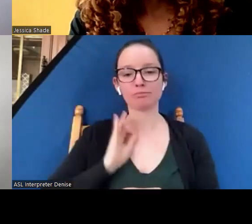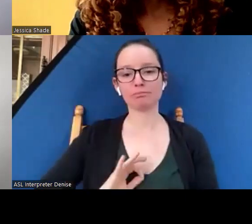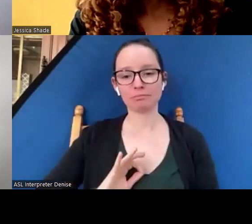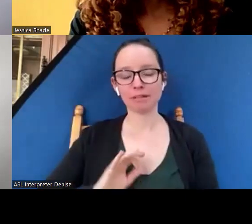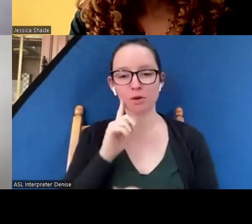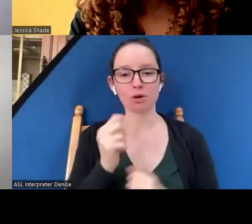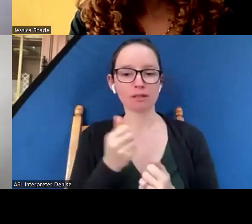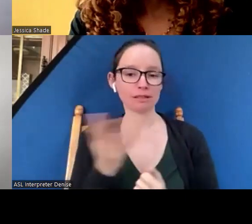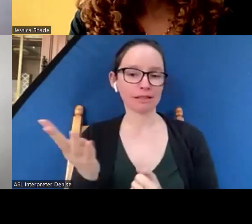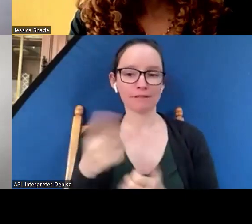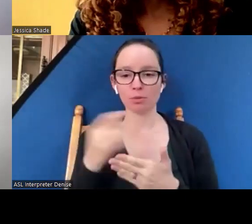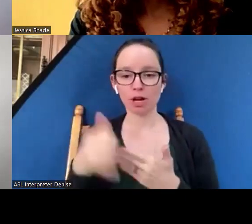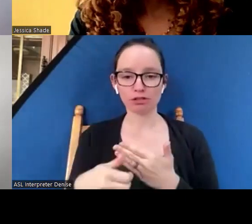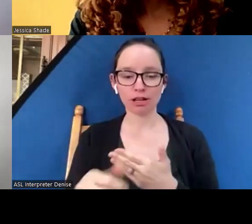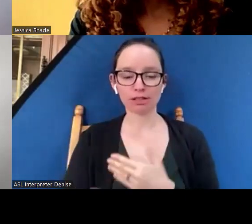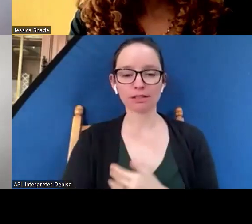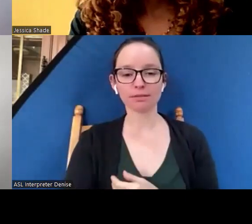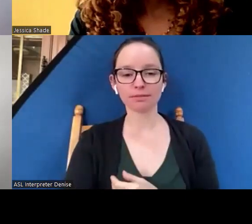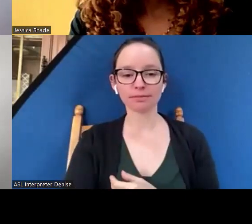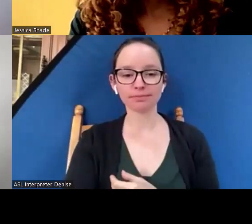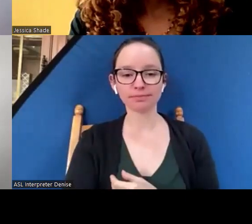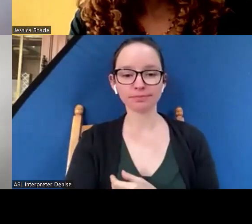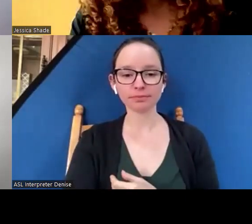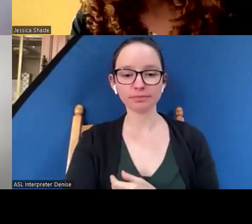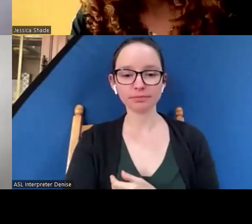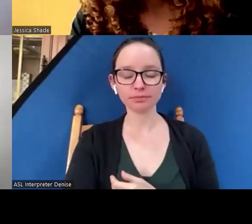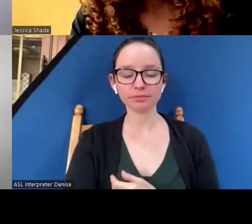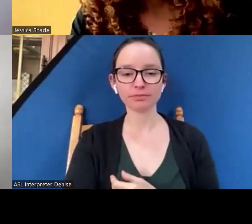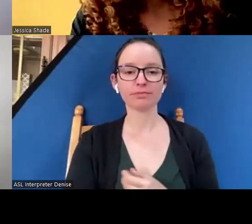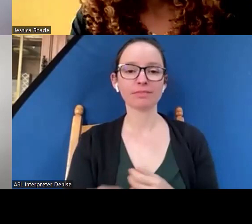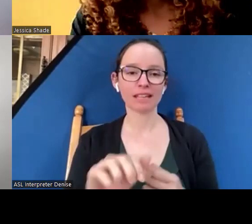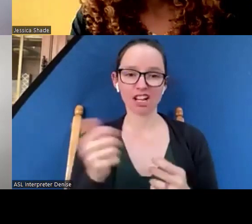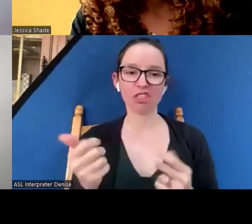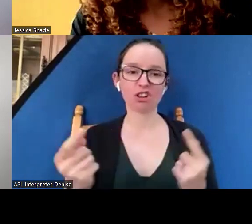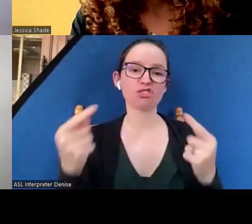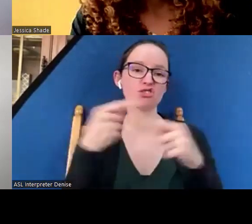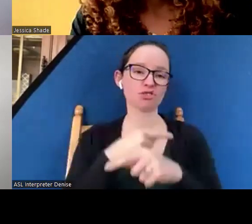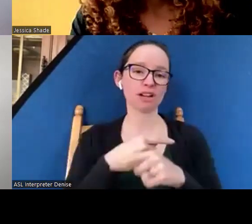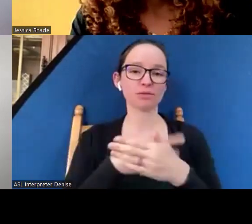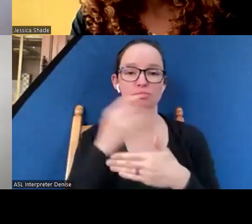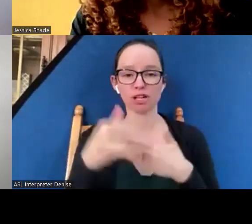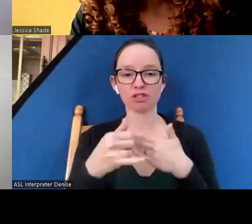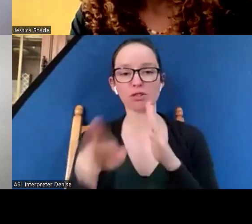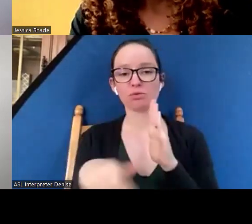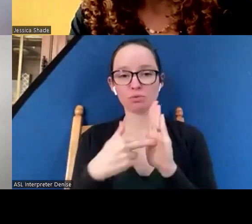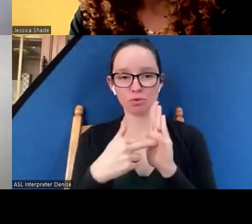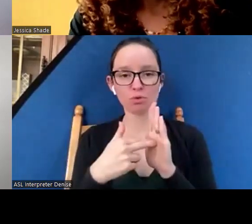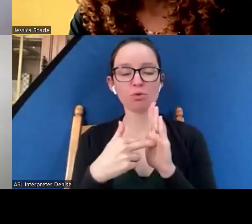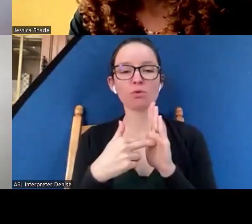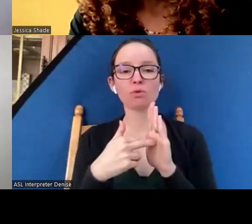So another, yeah, another cross- project role that communications person.